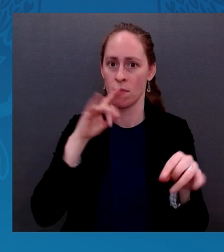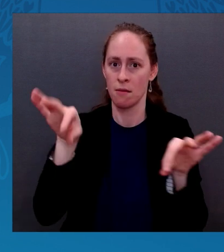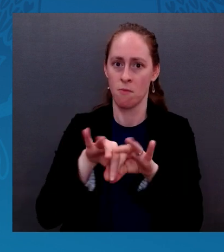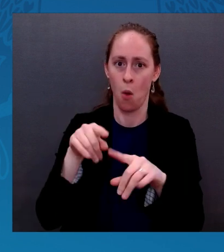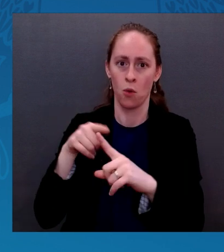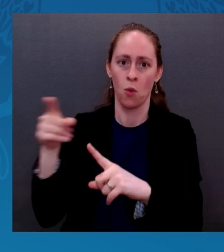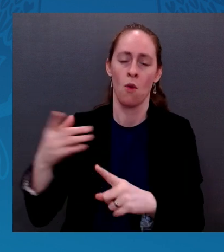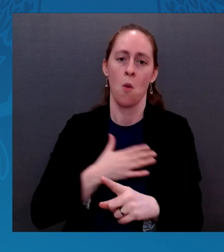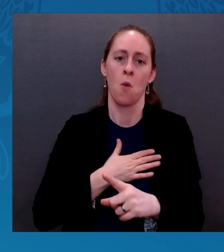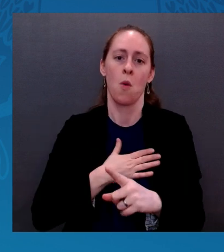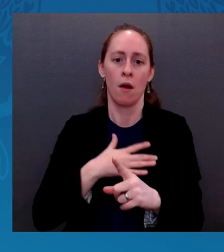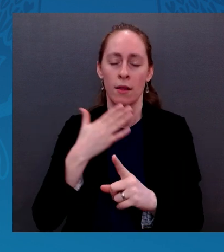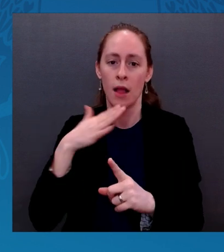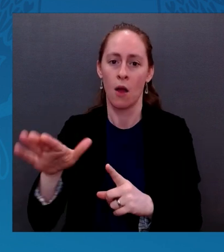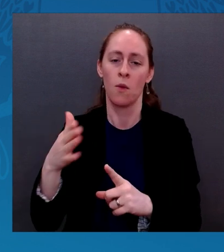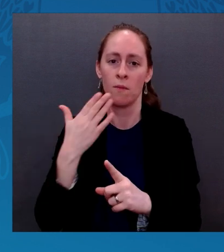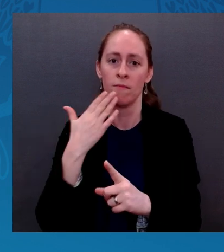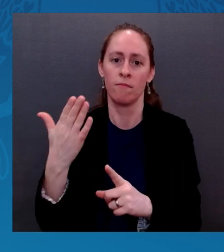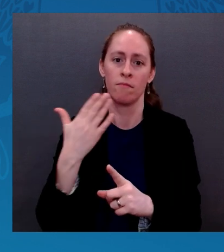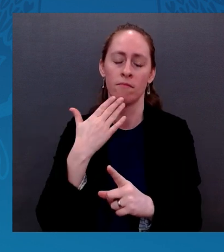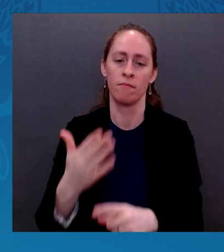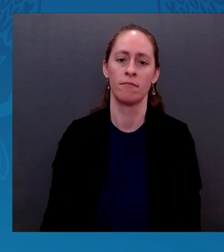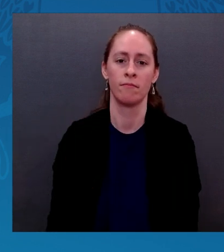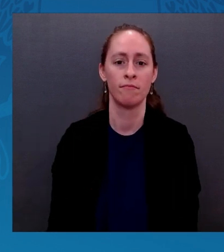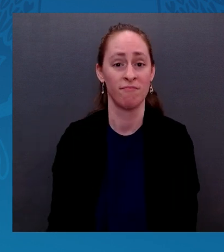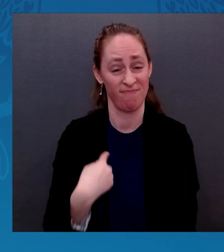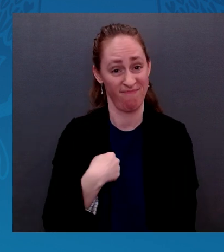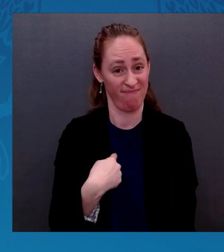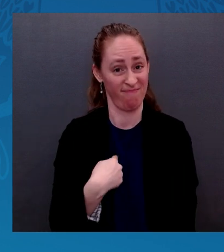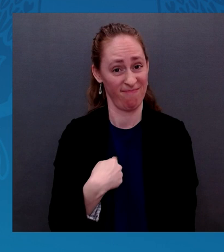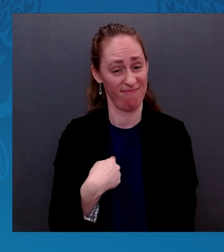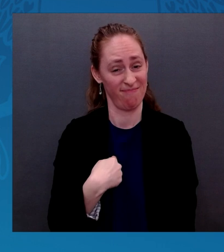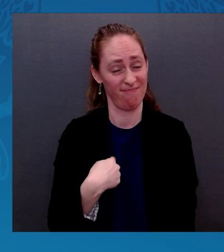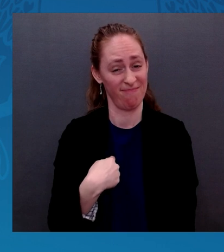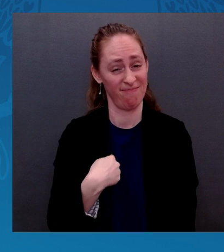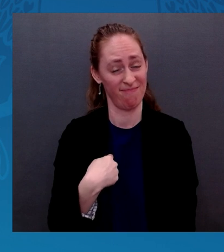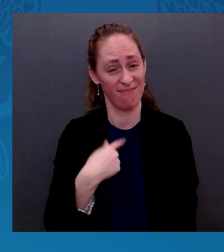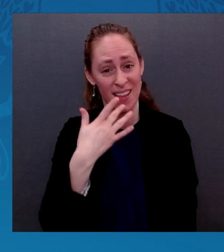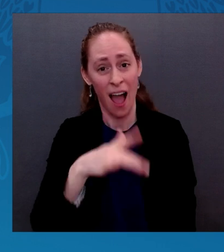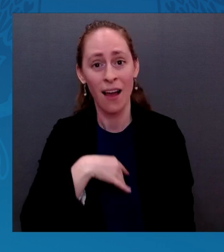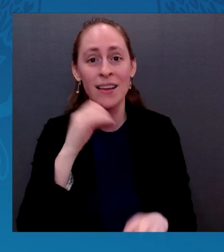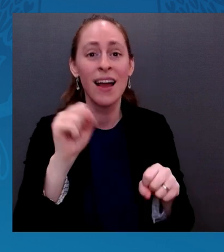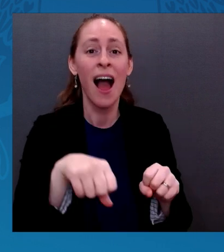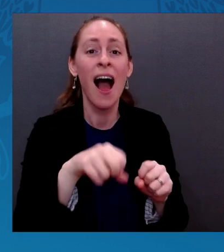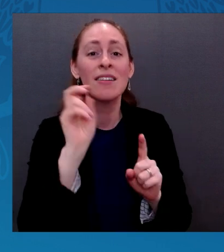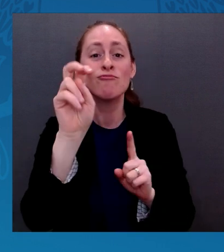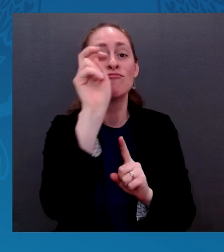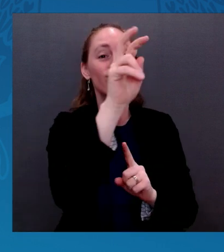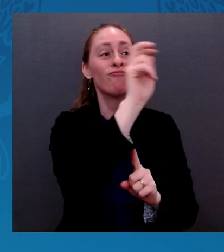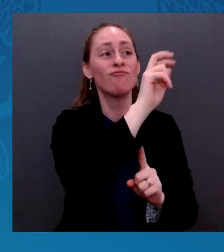with someone who has a longstanding history of fighting for justice and equity. So thank you for your leadership,